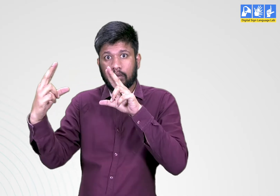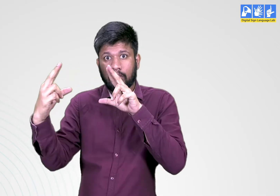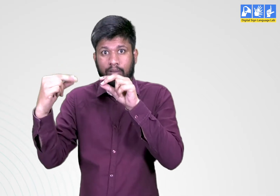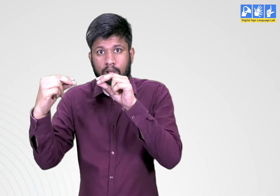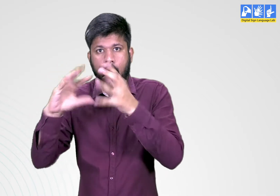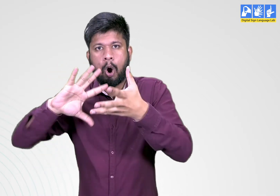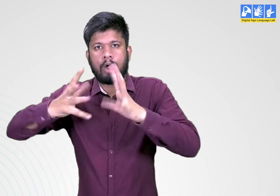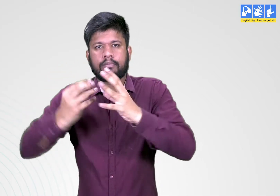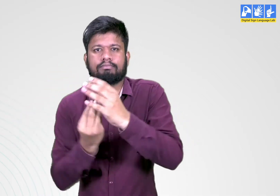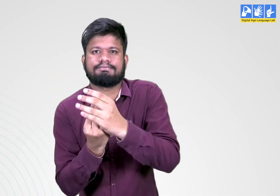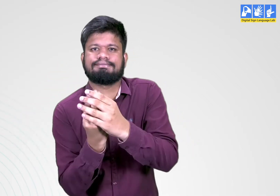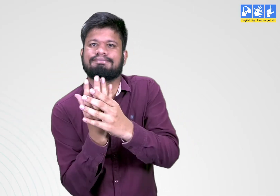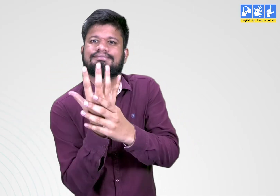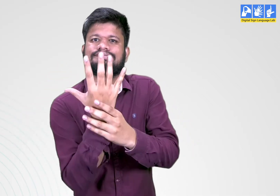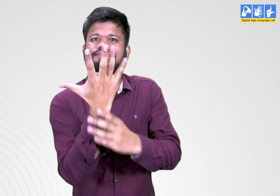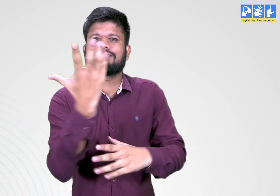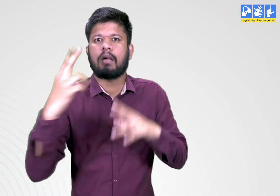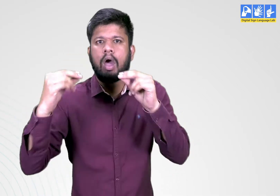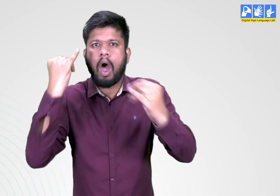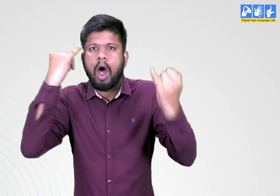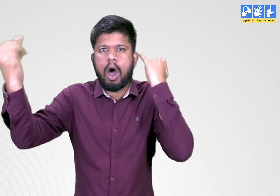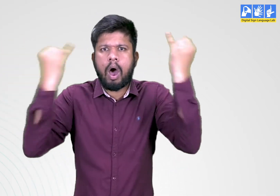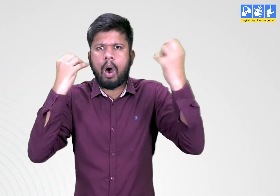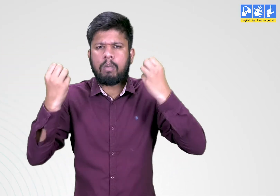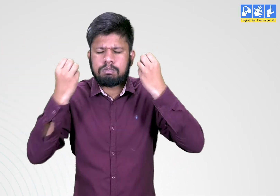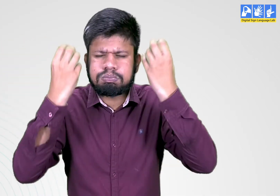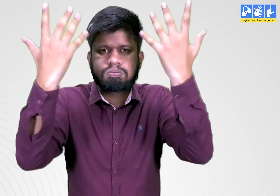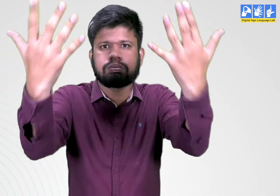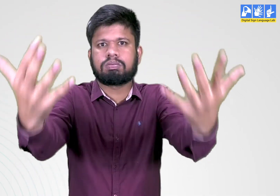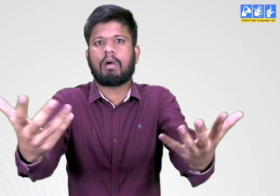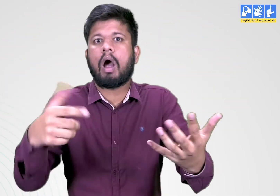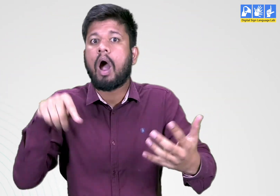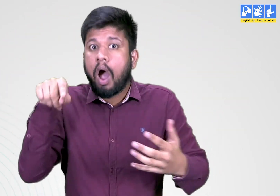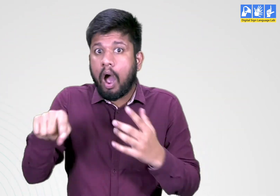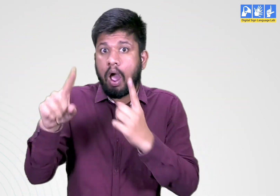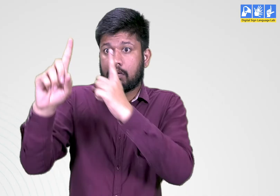Which enables one to express imagination and emotions.